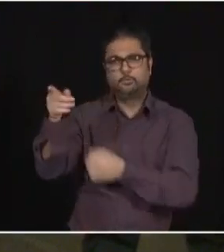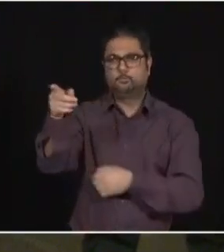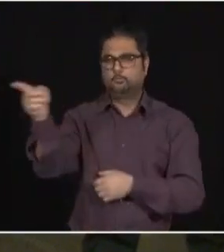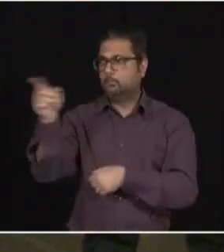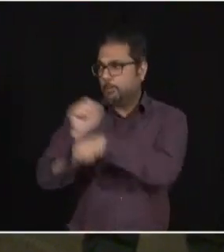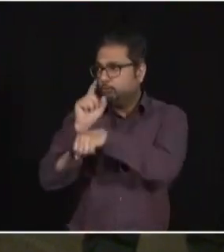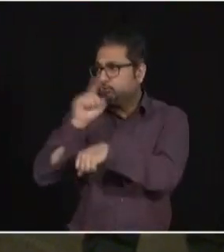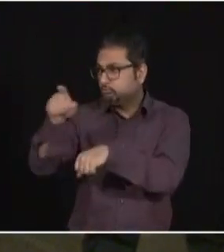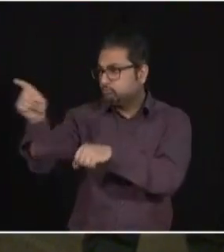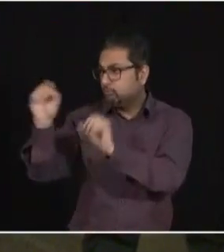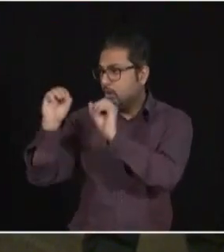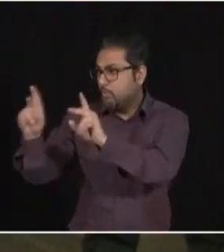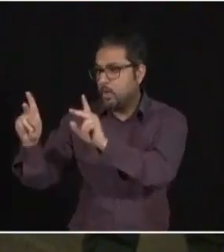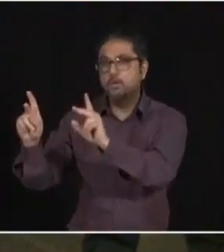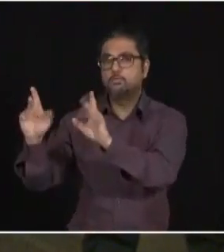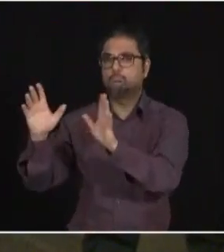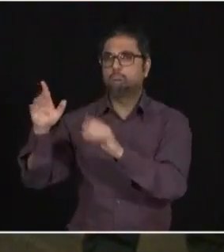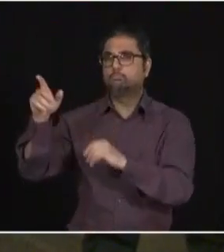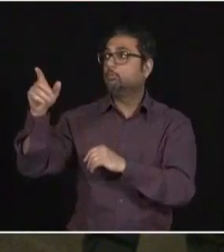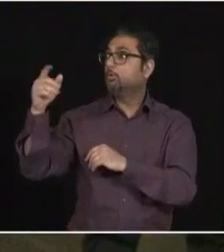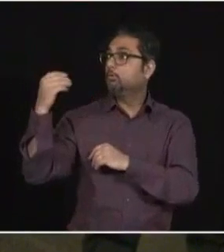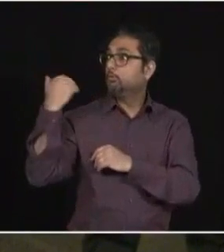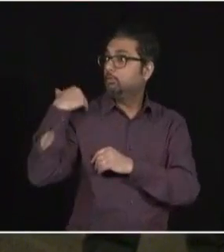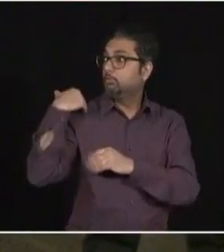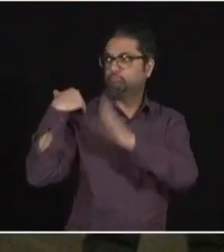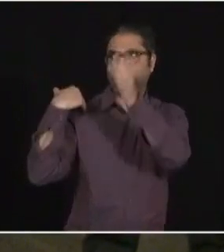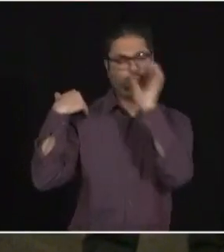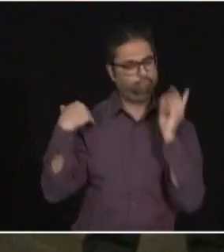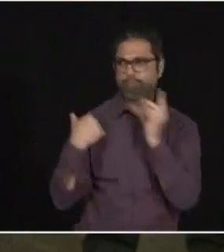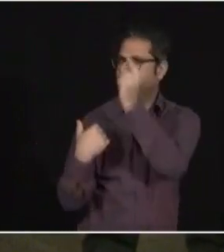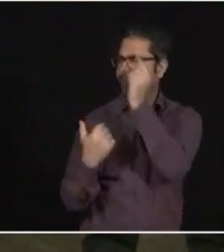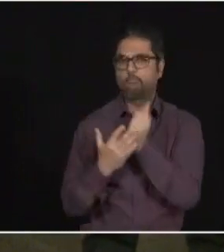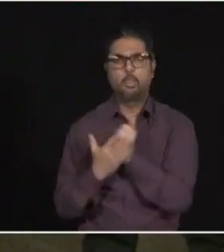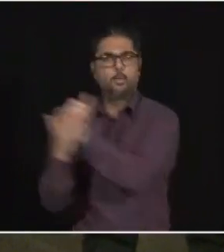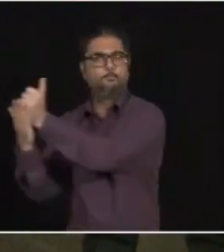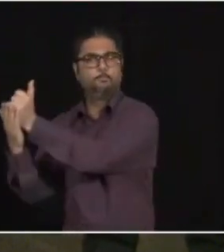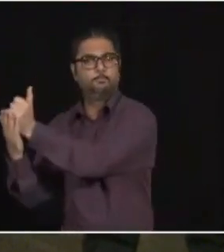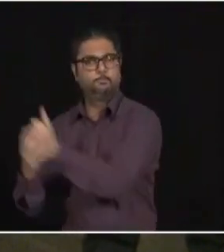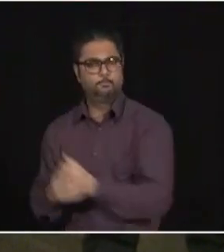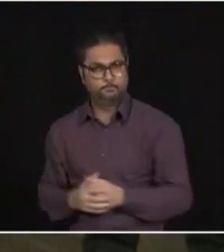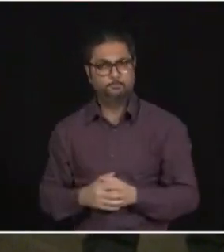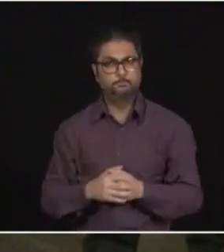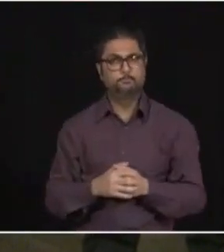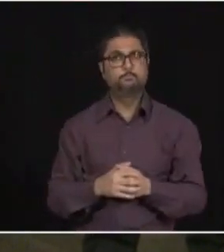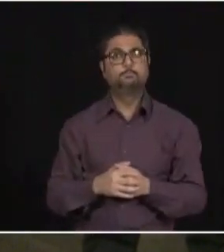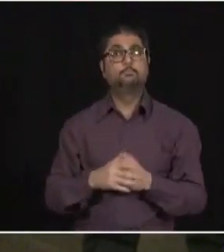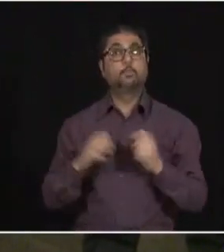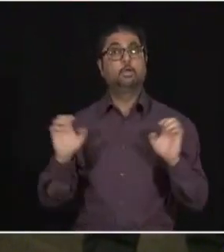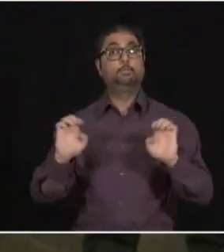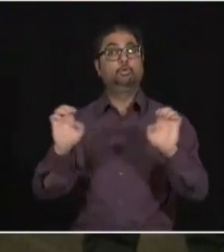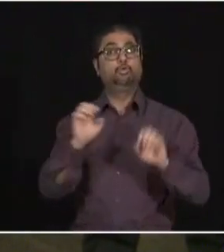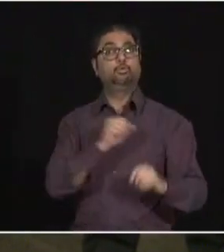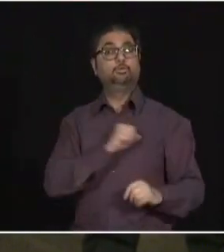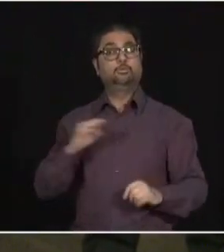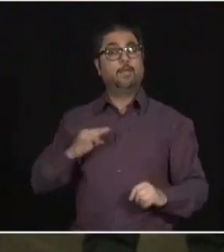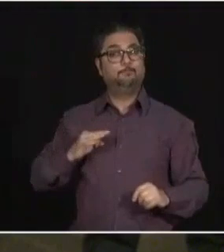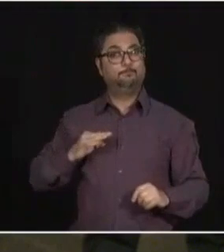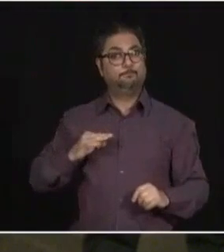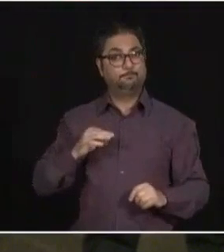respond if the community needs escalate. I want to thank the emergency personnel and partners for their diligence and professionalism.